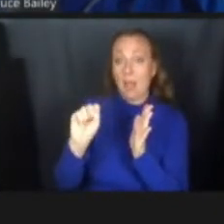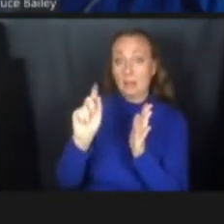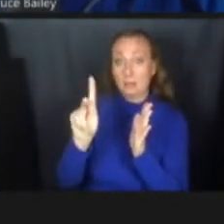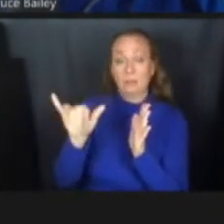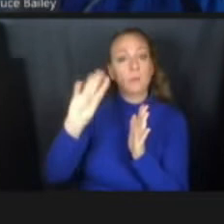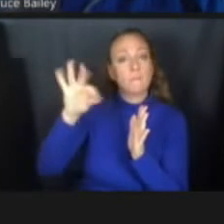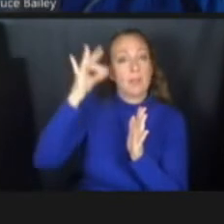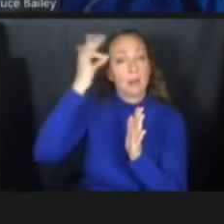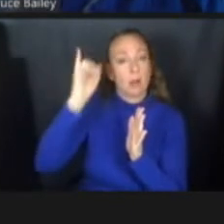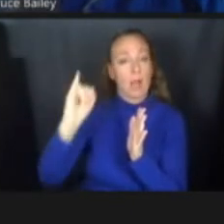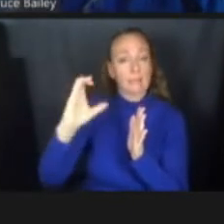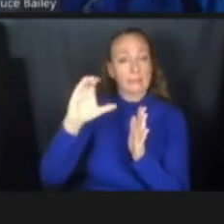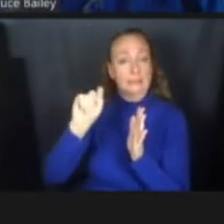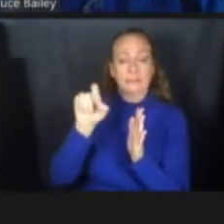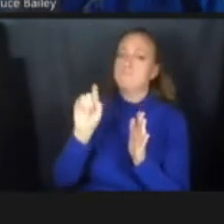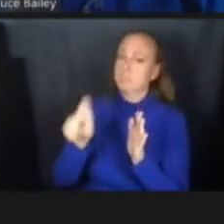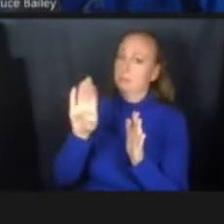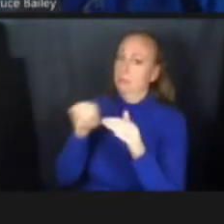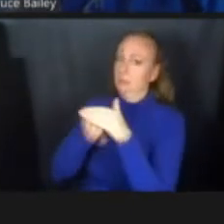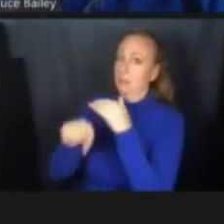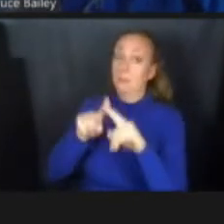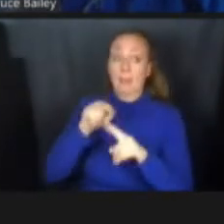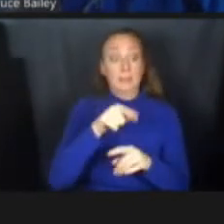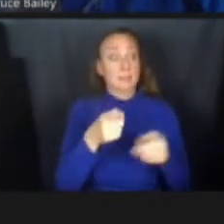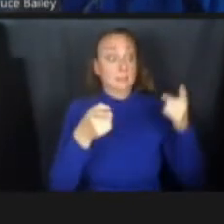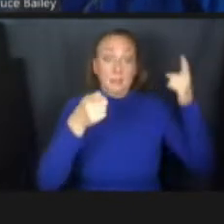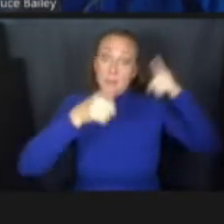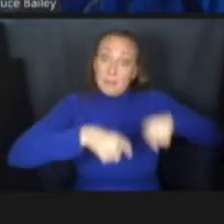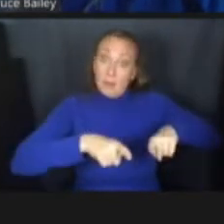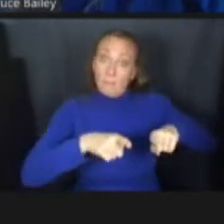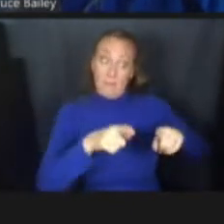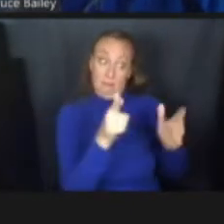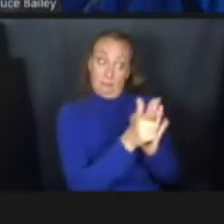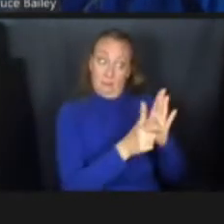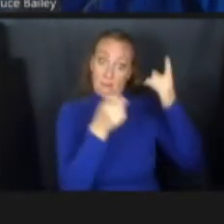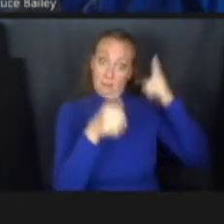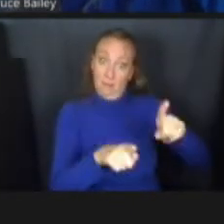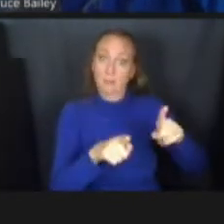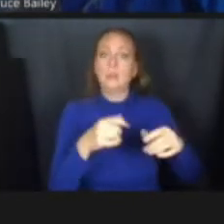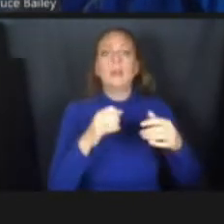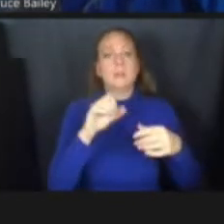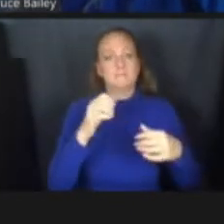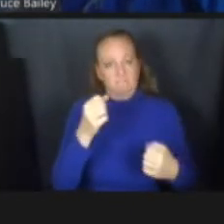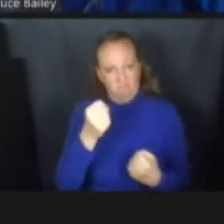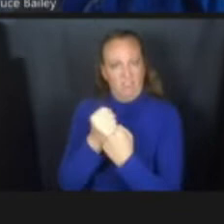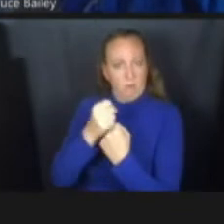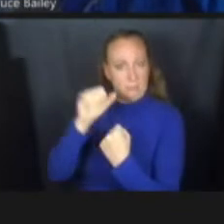But this settlement was reinforcing that. In addition, it required that such features as braille,